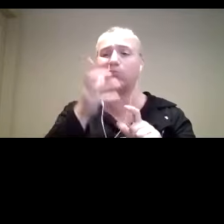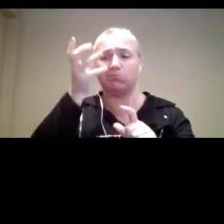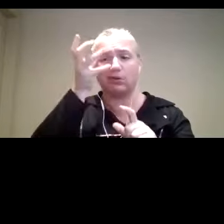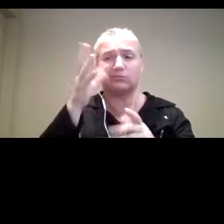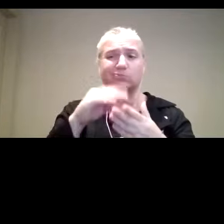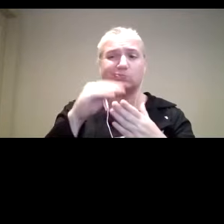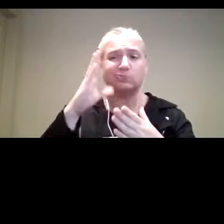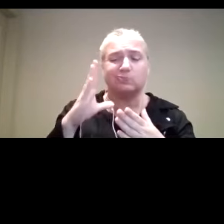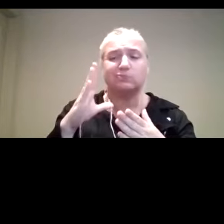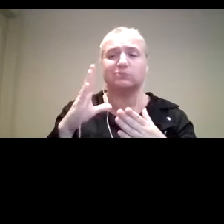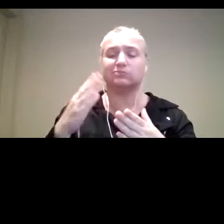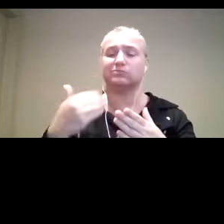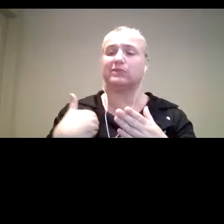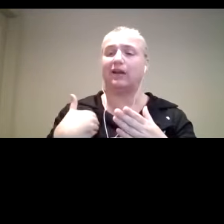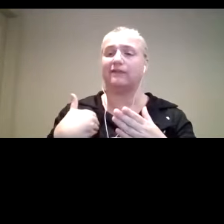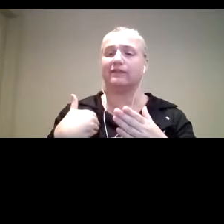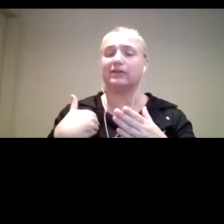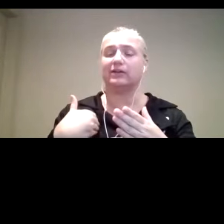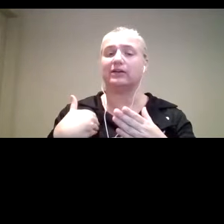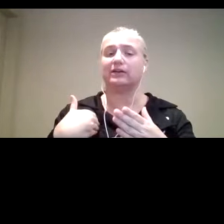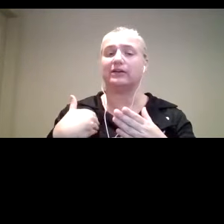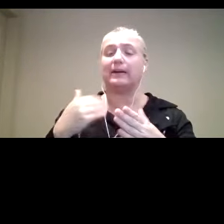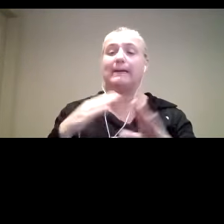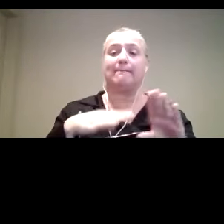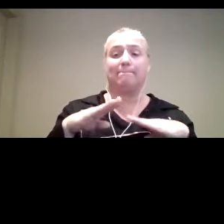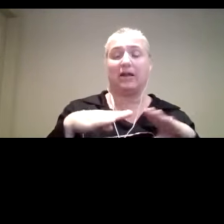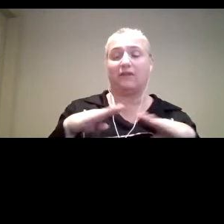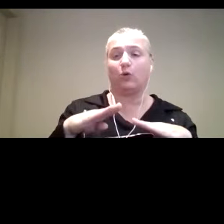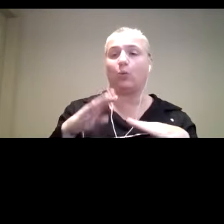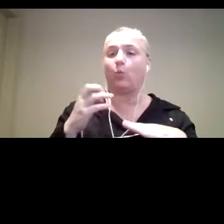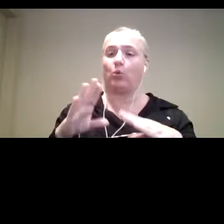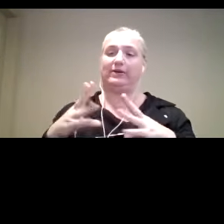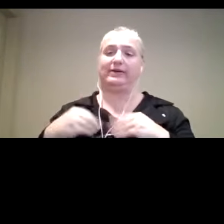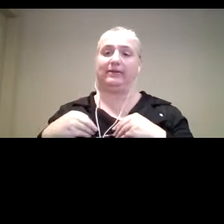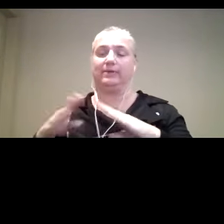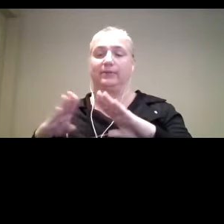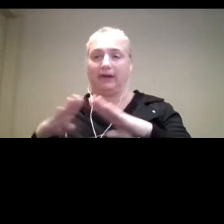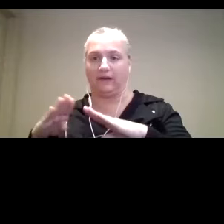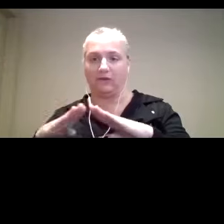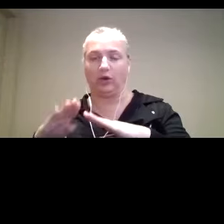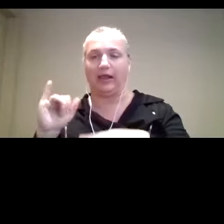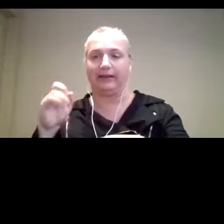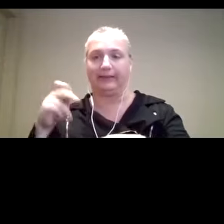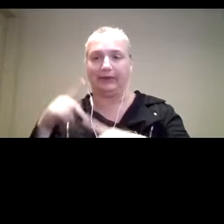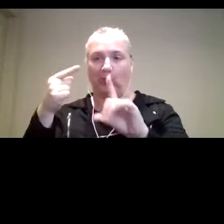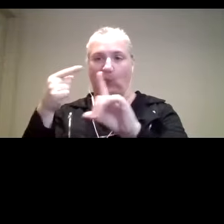who have behavioral or adaptive behavioral IEP goals to participate in this study. And what I'm doing is investigating